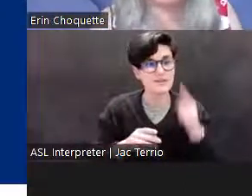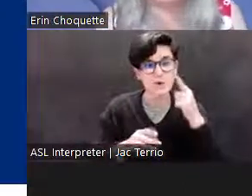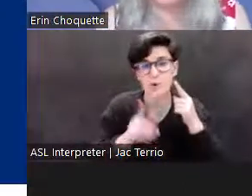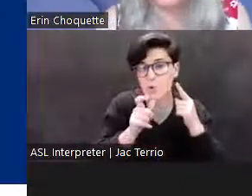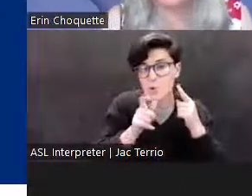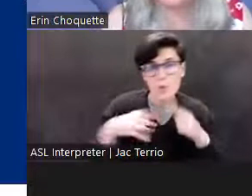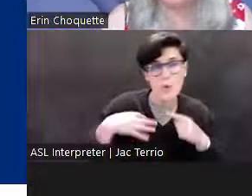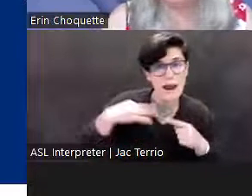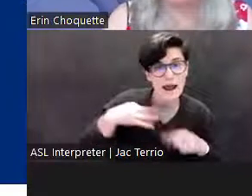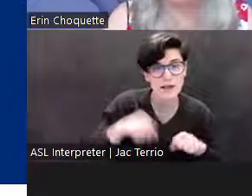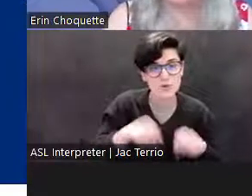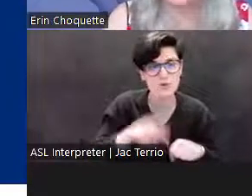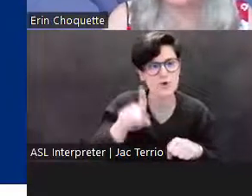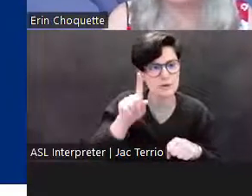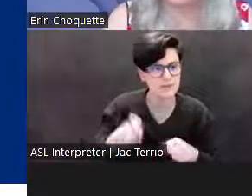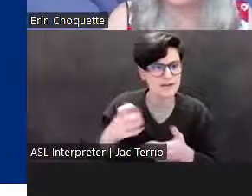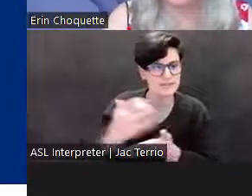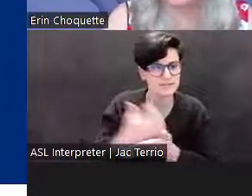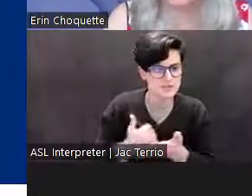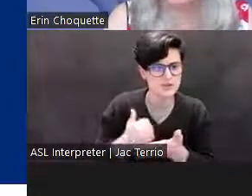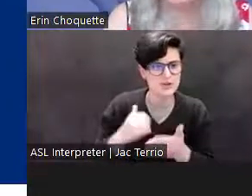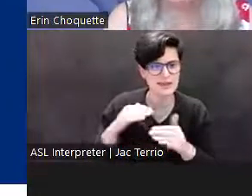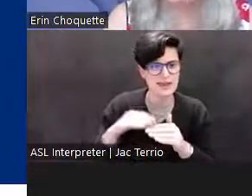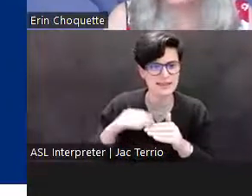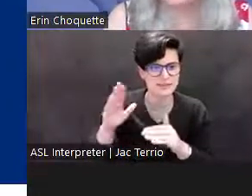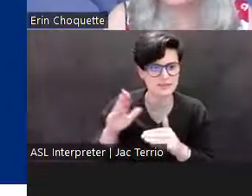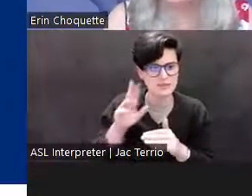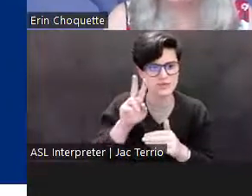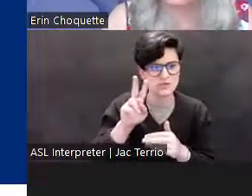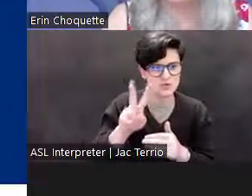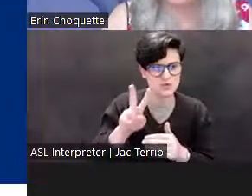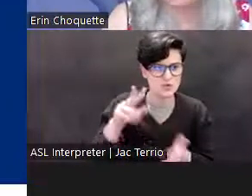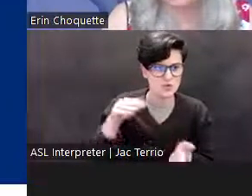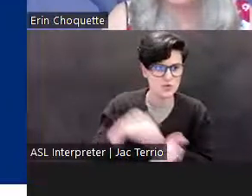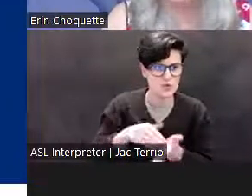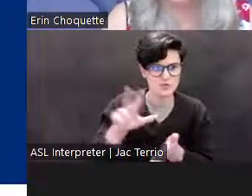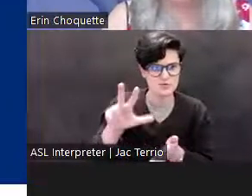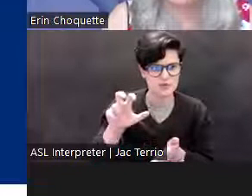in your highest earning quarter. 15:49:22 When we look at the first 4 of the